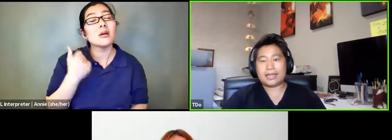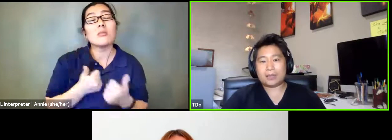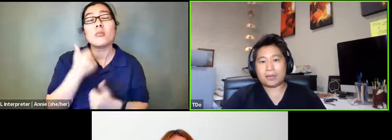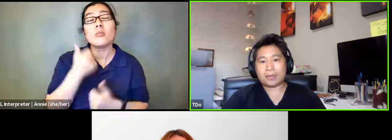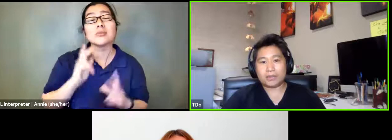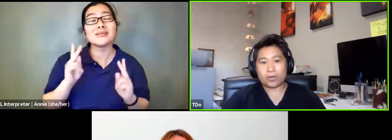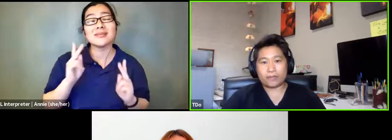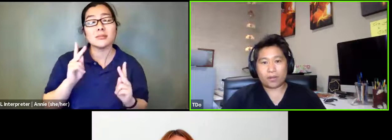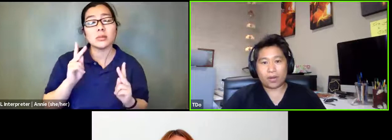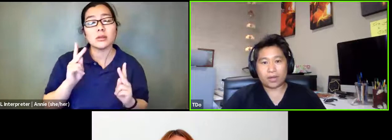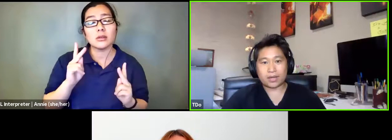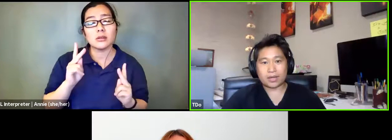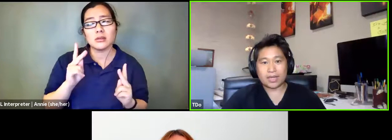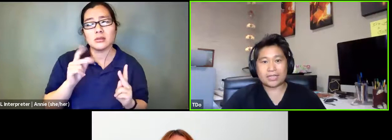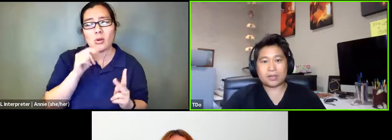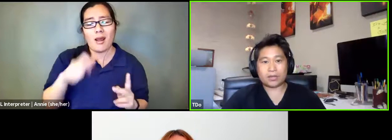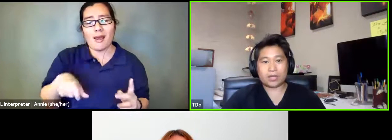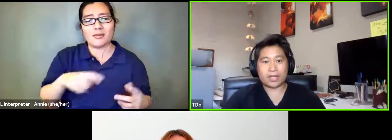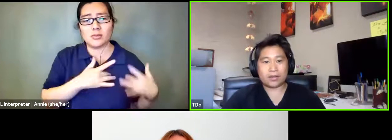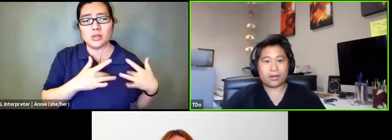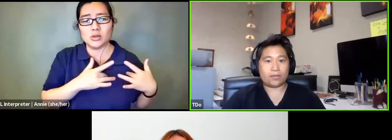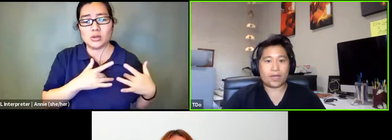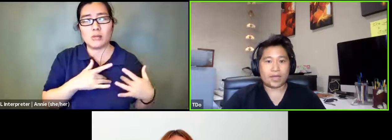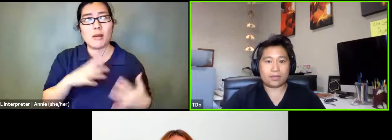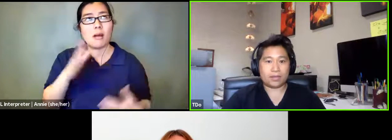is my mom safe going for a walk? Is someone going to hit her over the head with